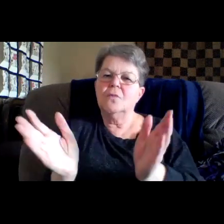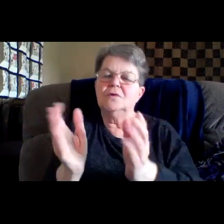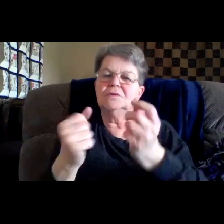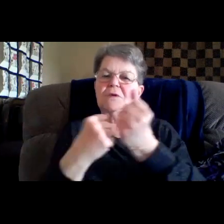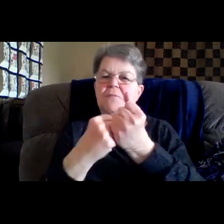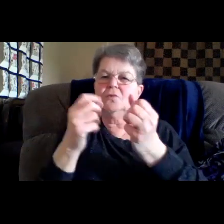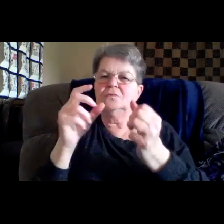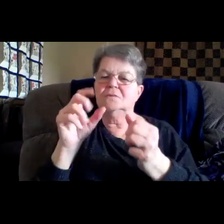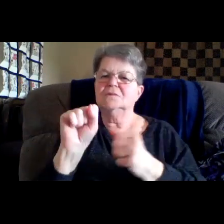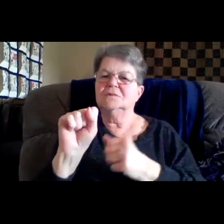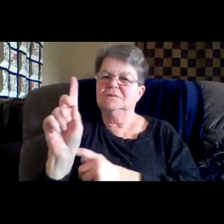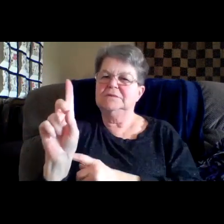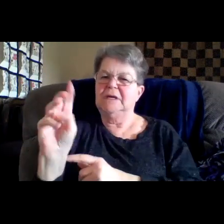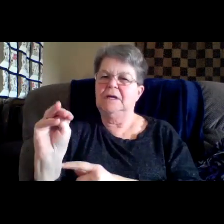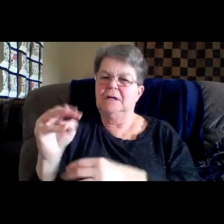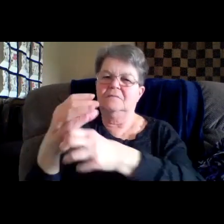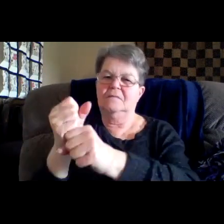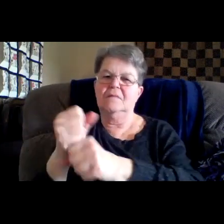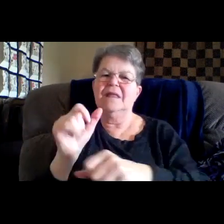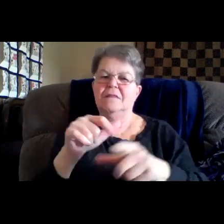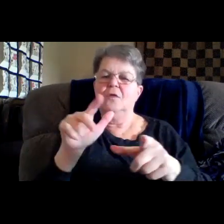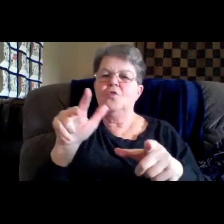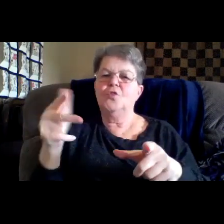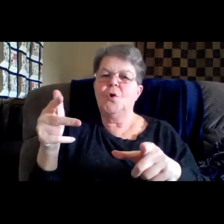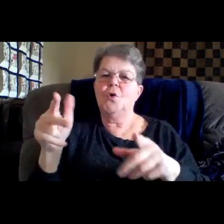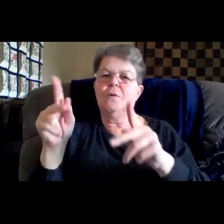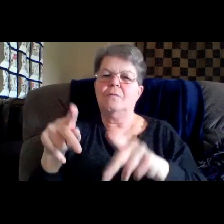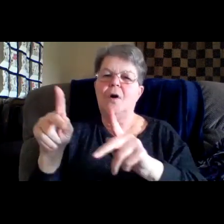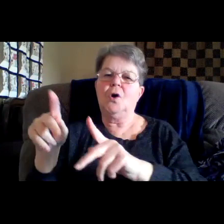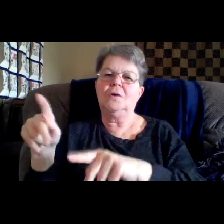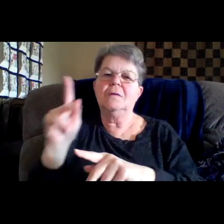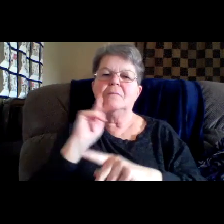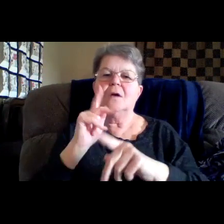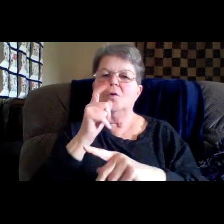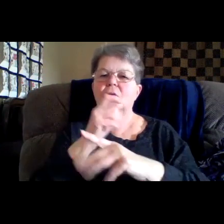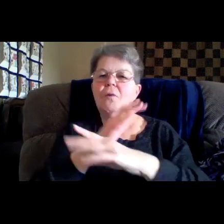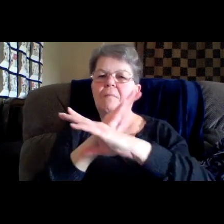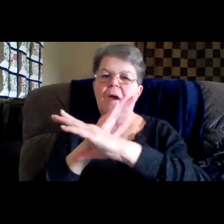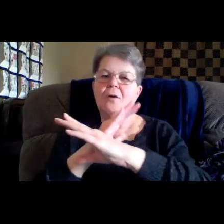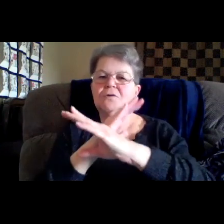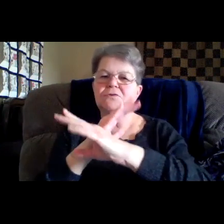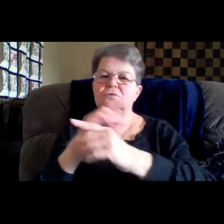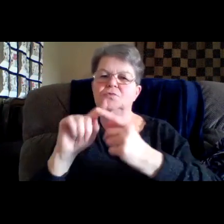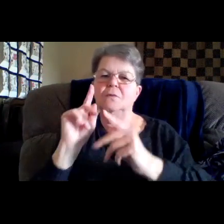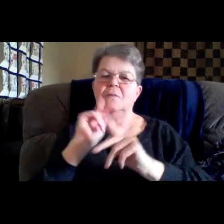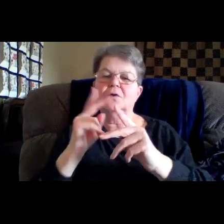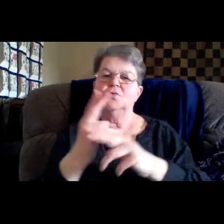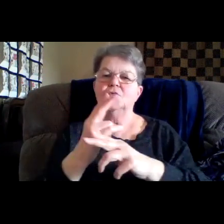With some of those, I called them the third parties, the people who might be barriers to people using supported decision-making